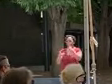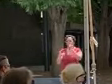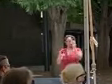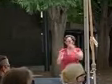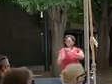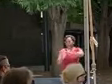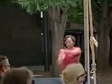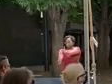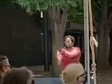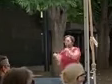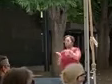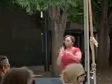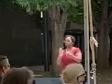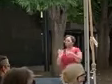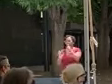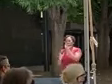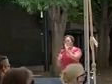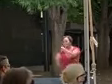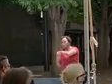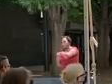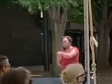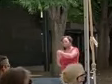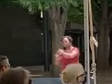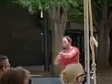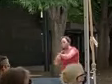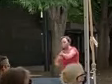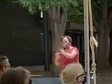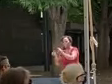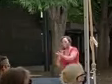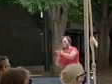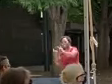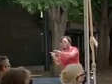I have been so blessed for the opportunities.